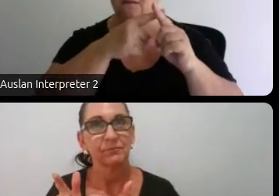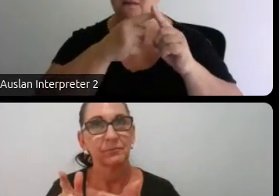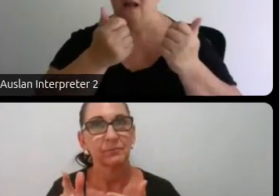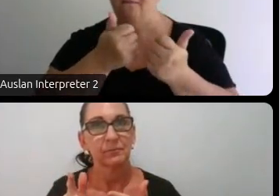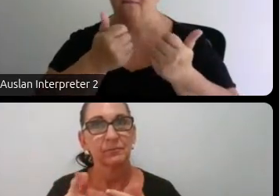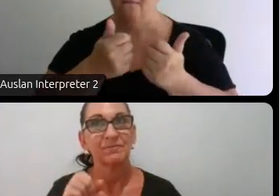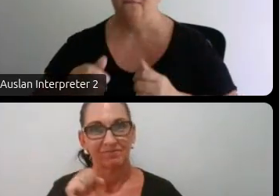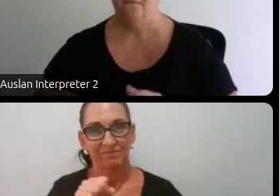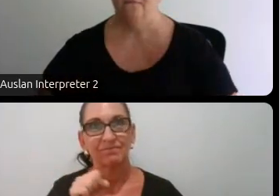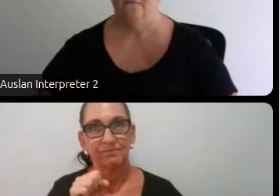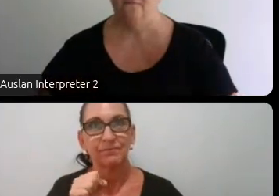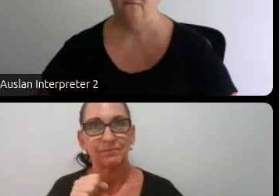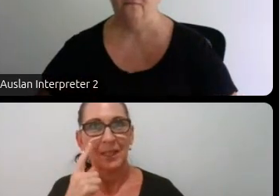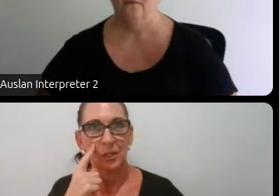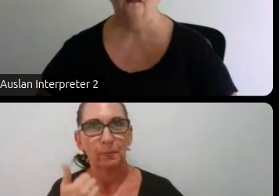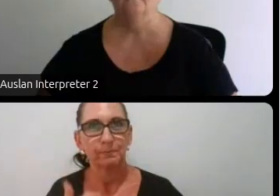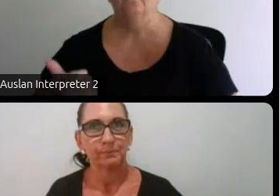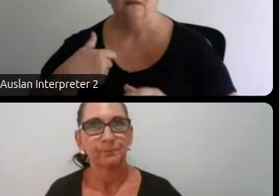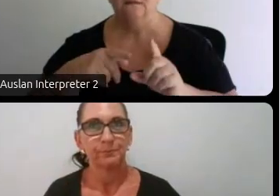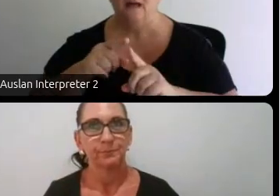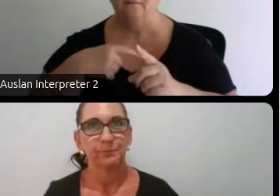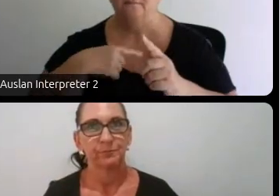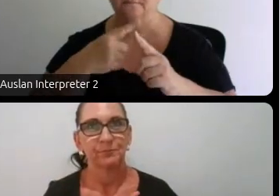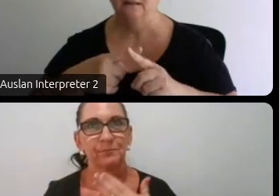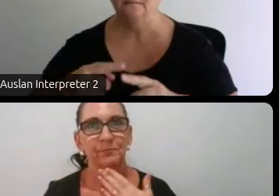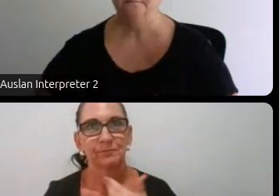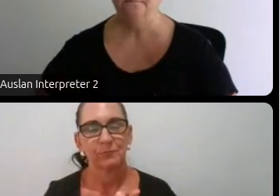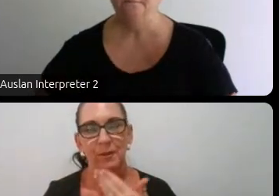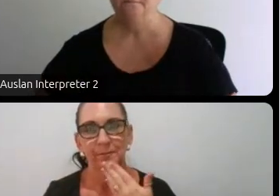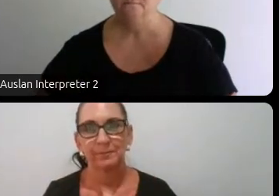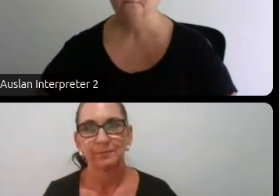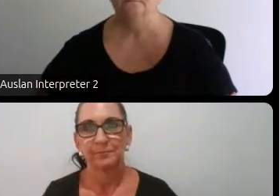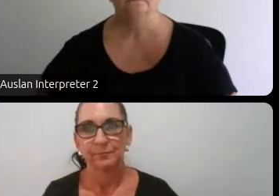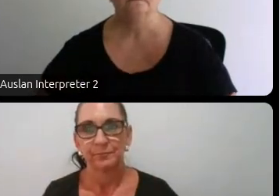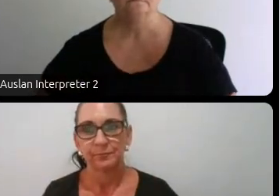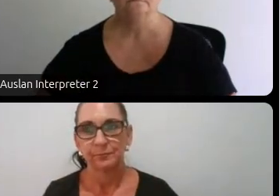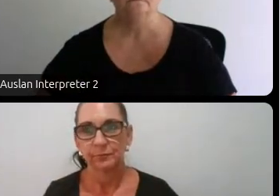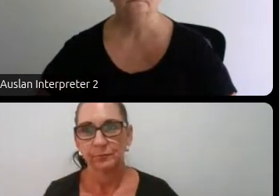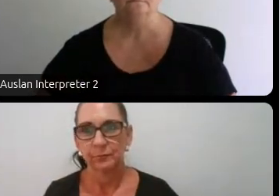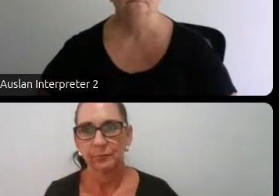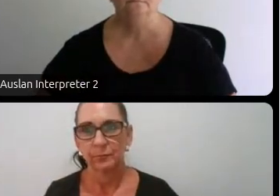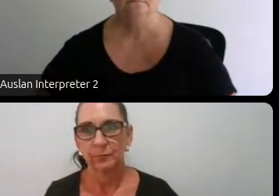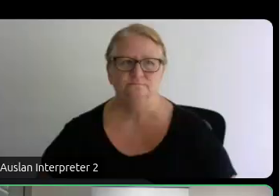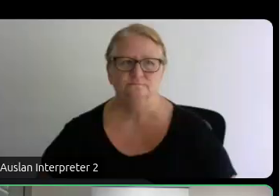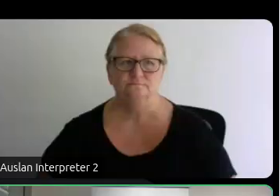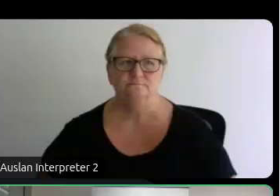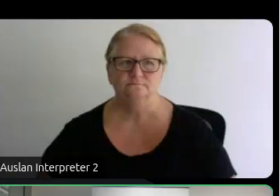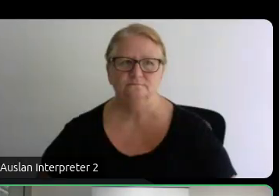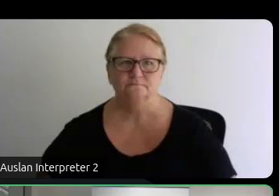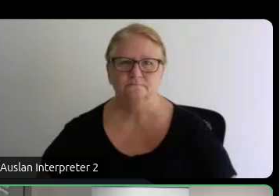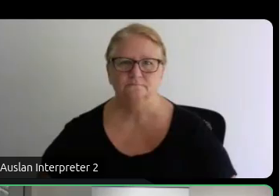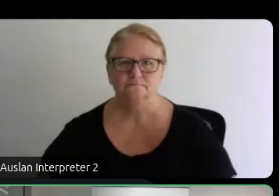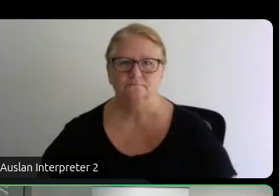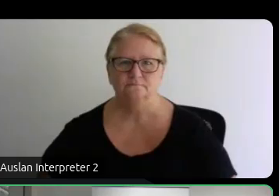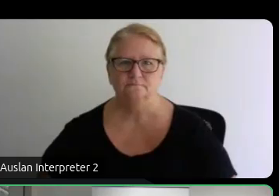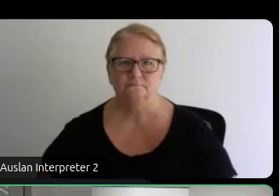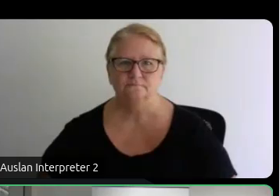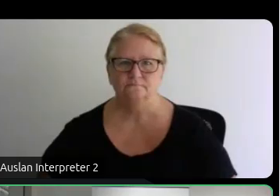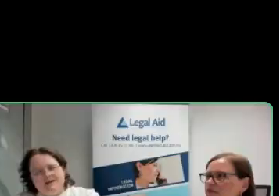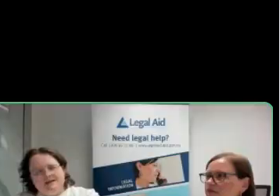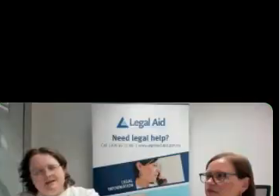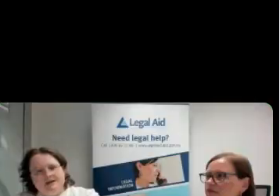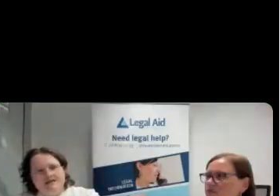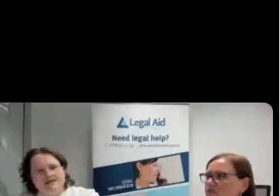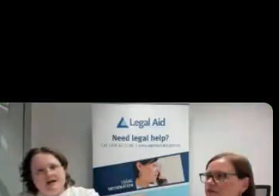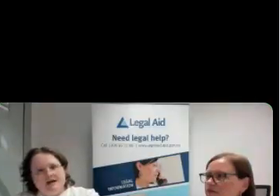no. Um there is a reasonable question in terms of that is if if that would actually be considered